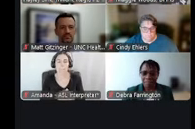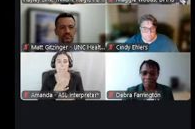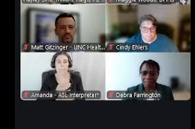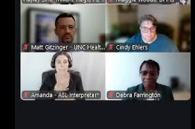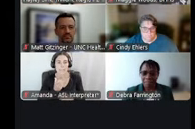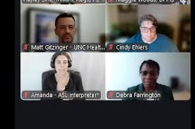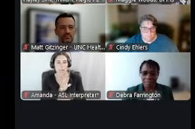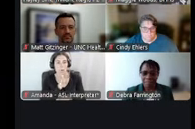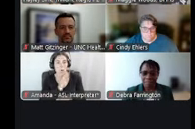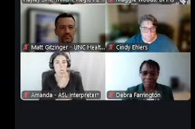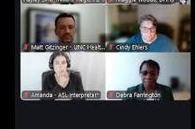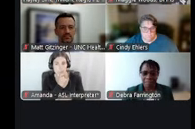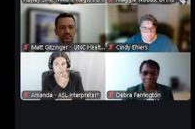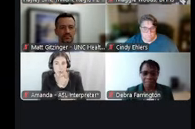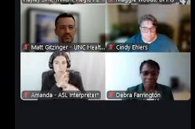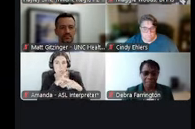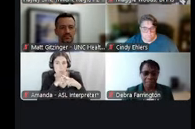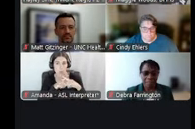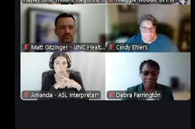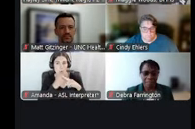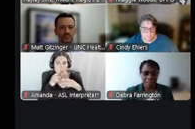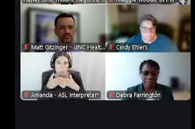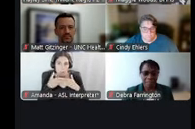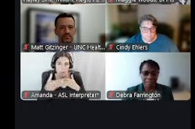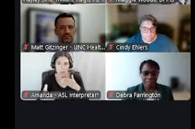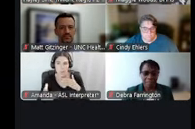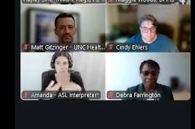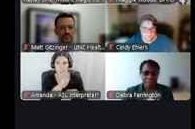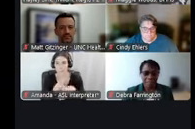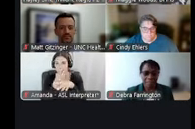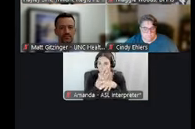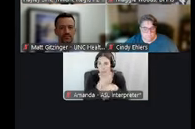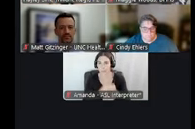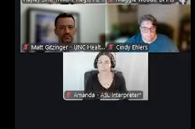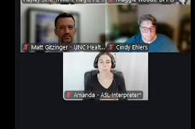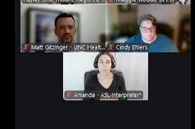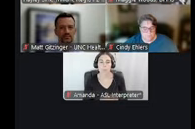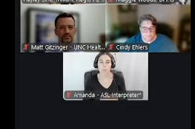is muted for the duration of the call. Questions can be submitted at any time